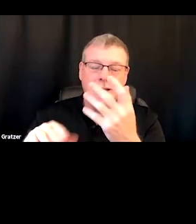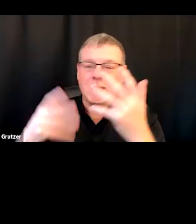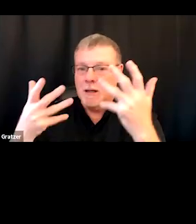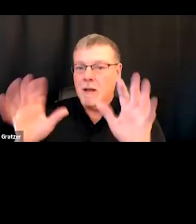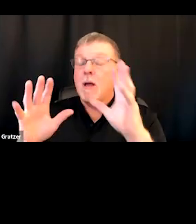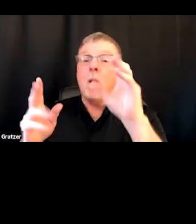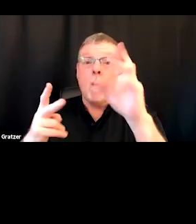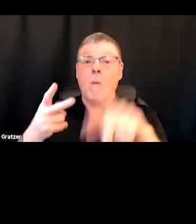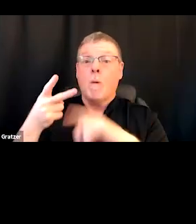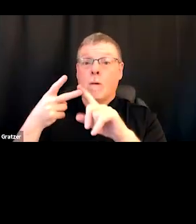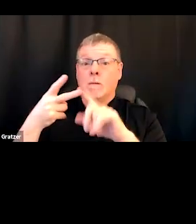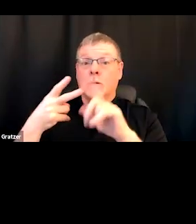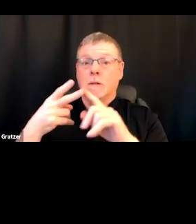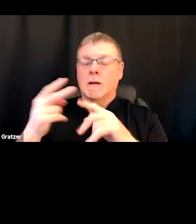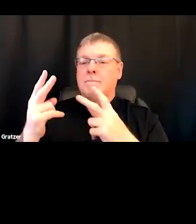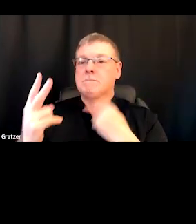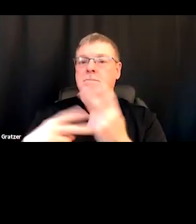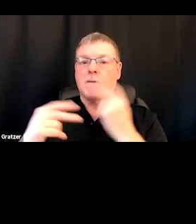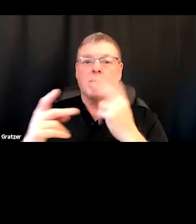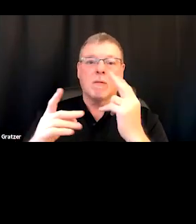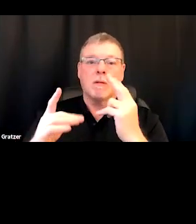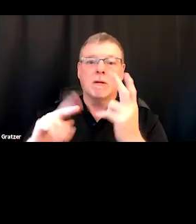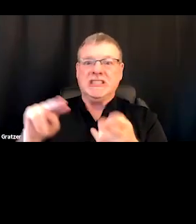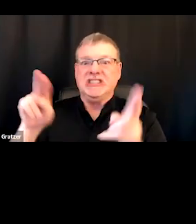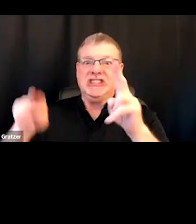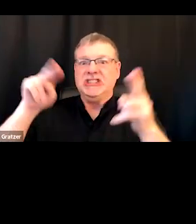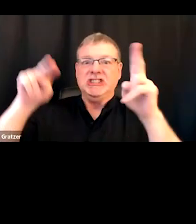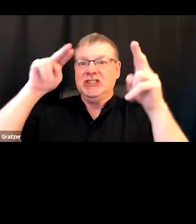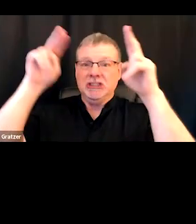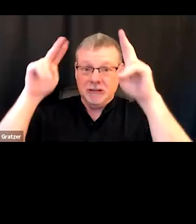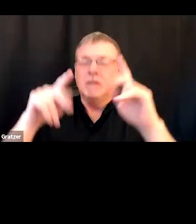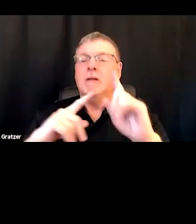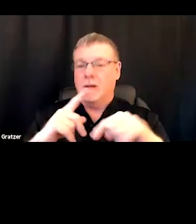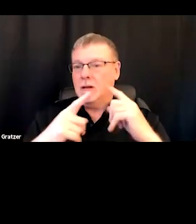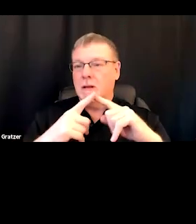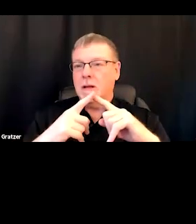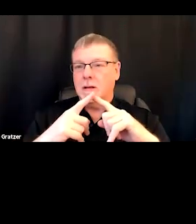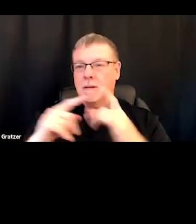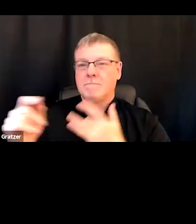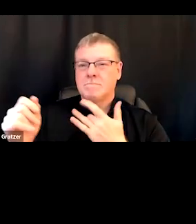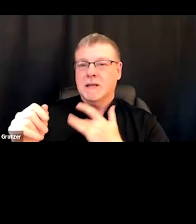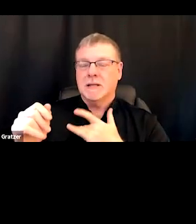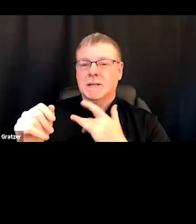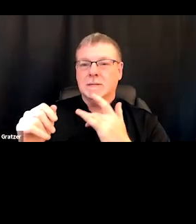or if there is some like verbal escalation on calls and we feel it would be better served